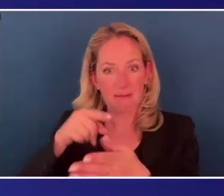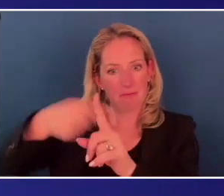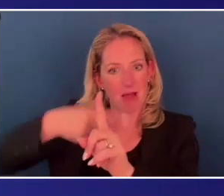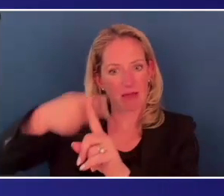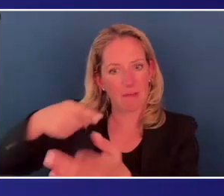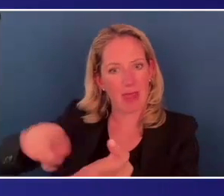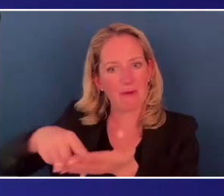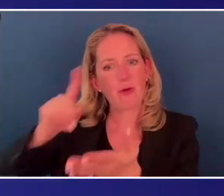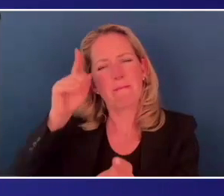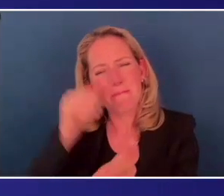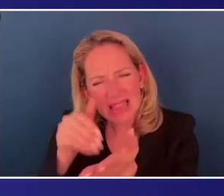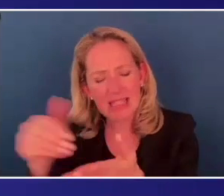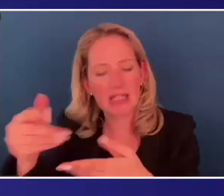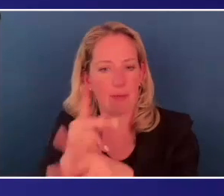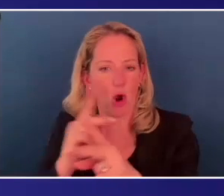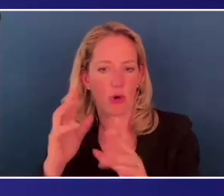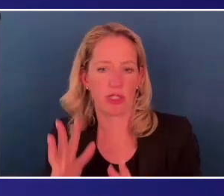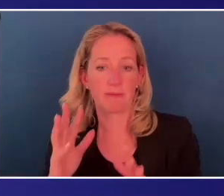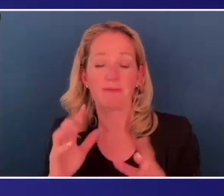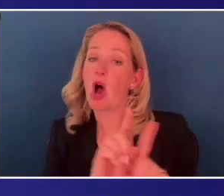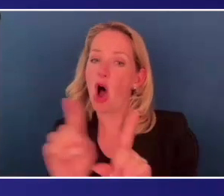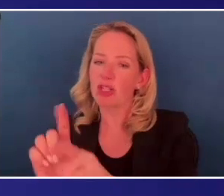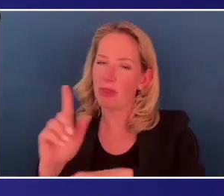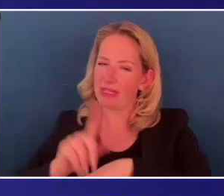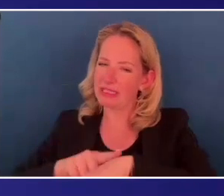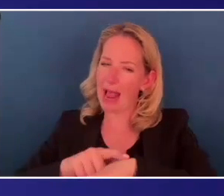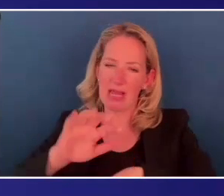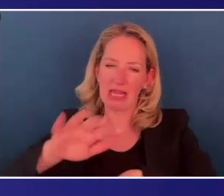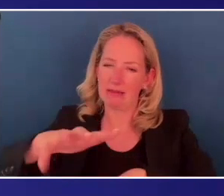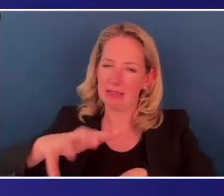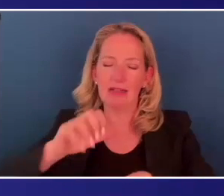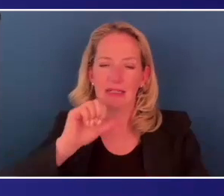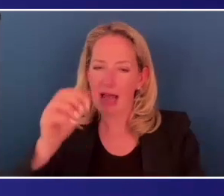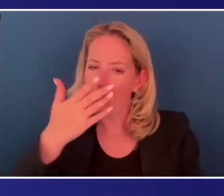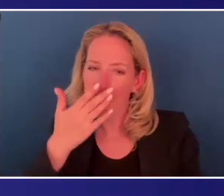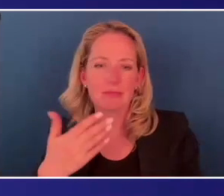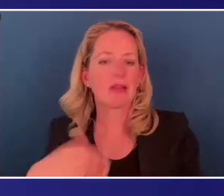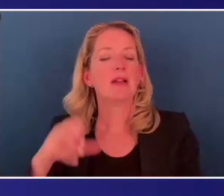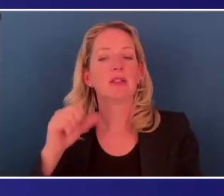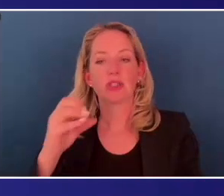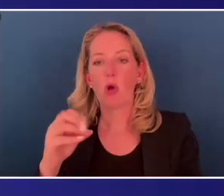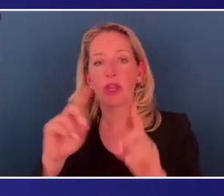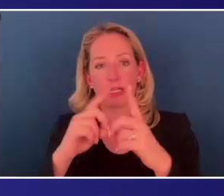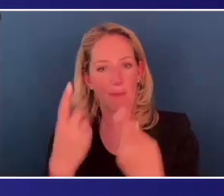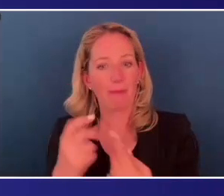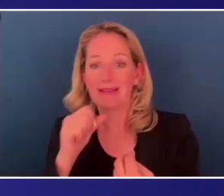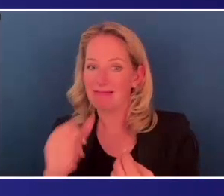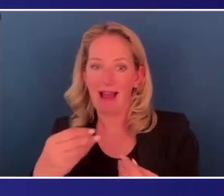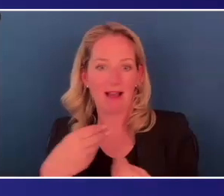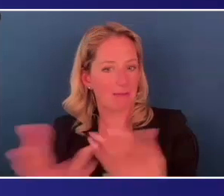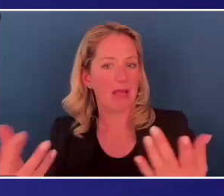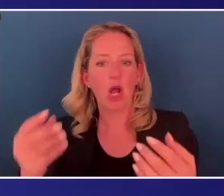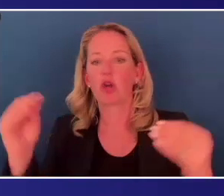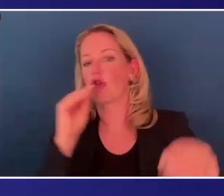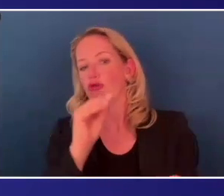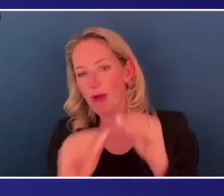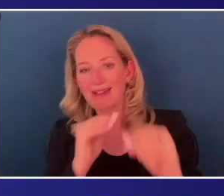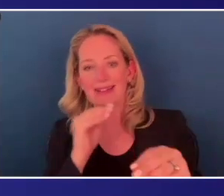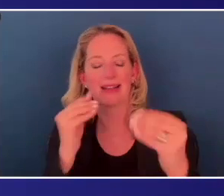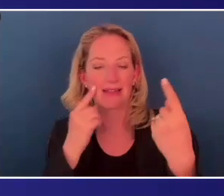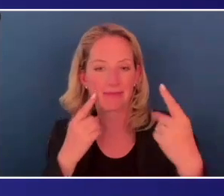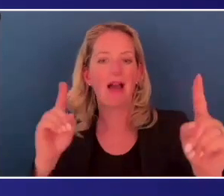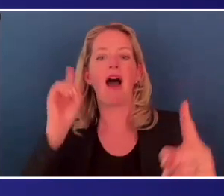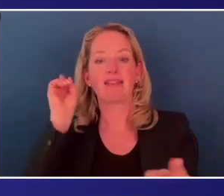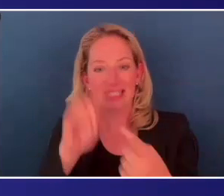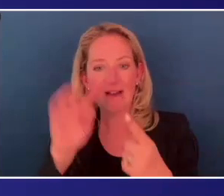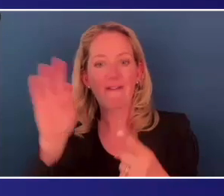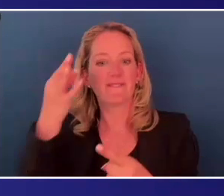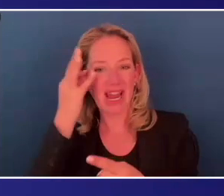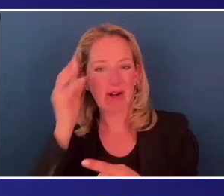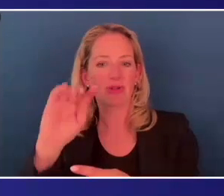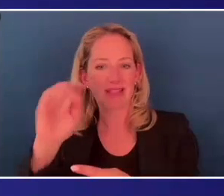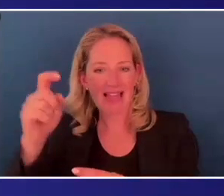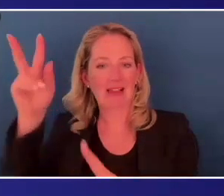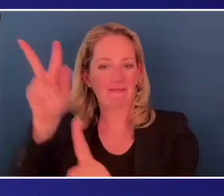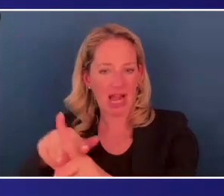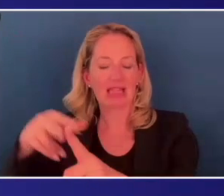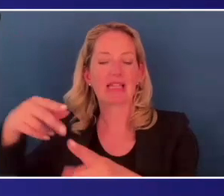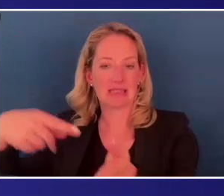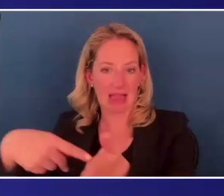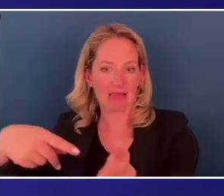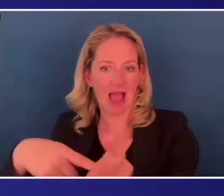Also, the timing of these statements was particularly unfortunate. The department did not submit what it turns a corrected declaration until the federal tax filing deadline when many married borrowers had already decided how to file their 2,024 taxes.